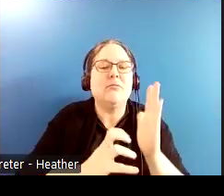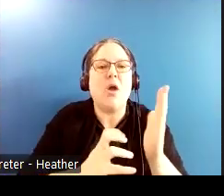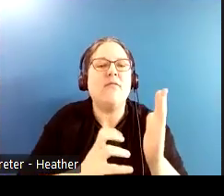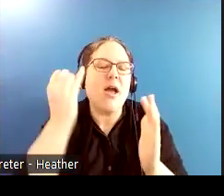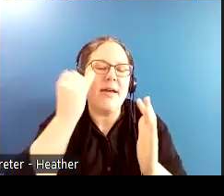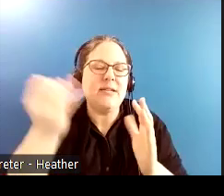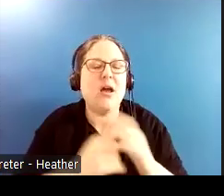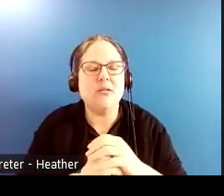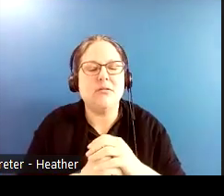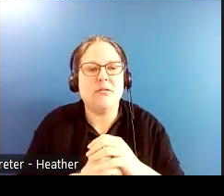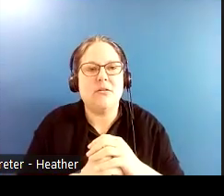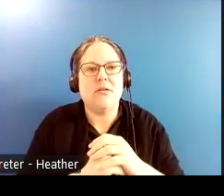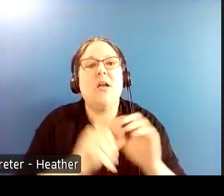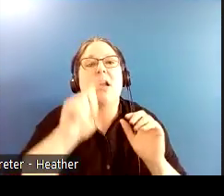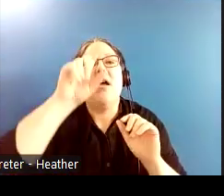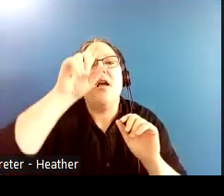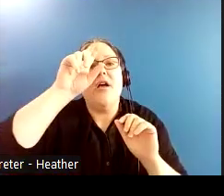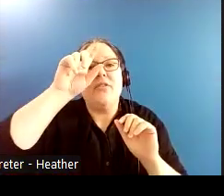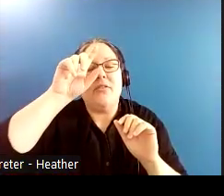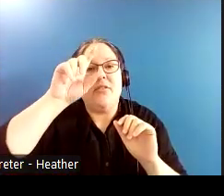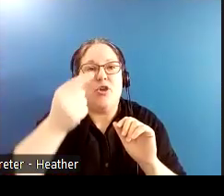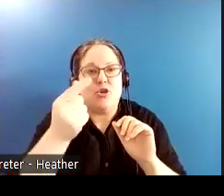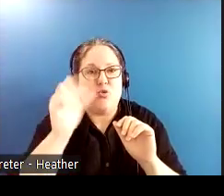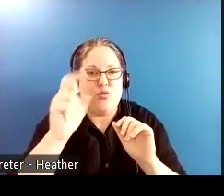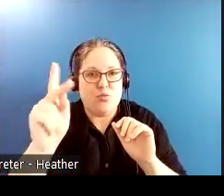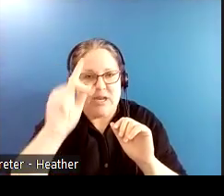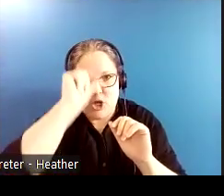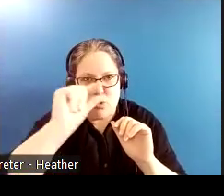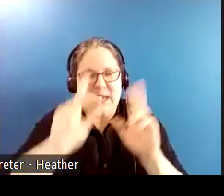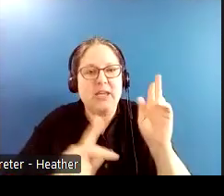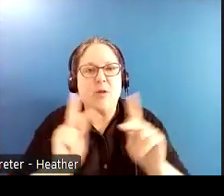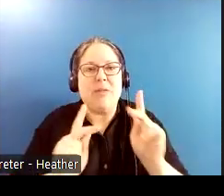The Greeks when they were coming to trade with uh the Egyptians at this time were a much more